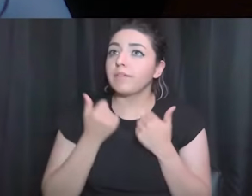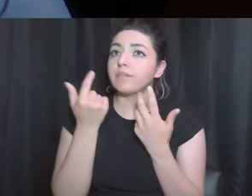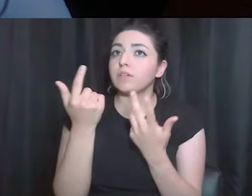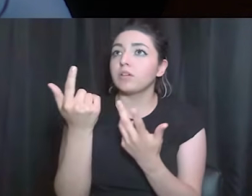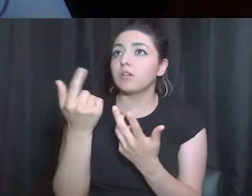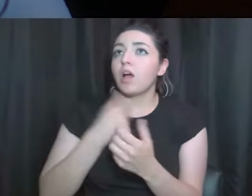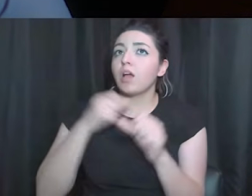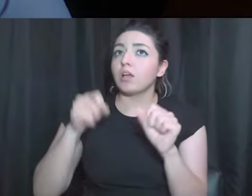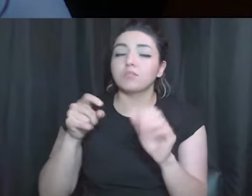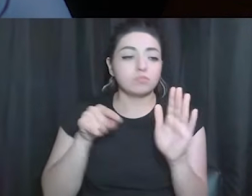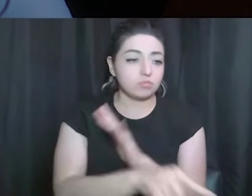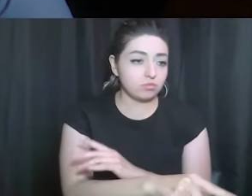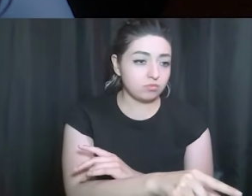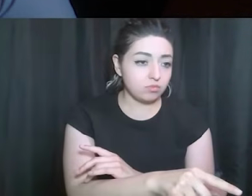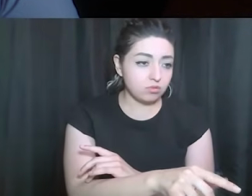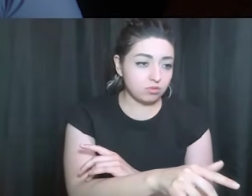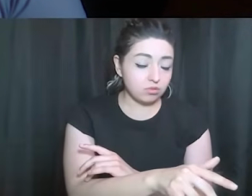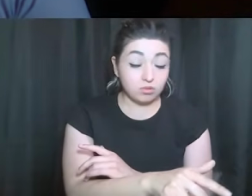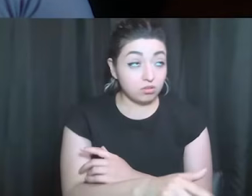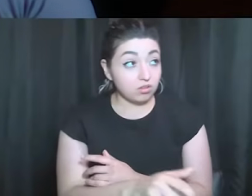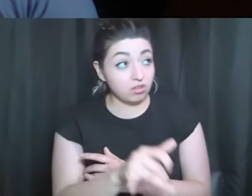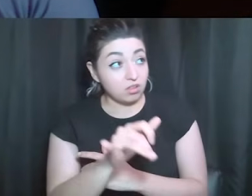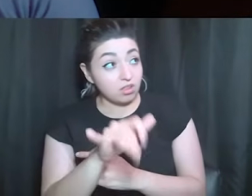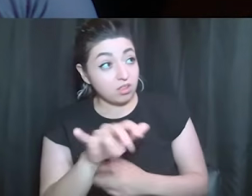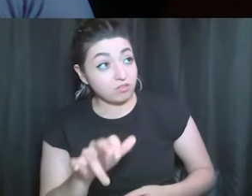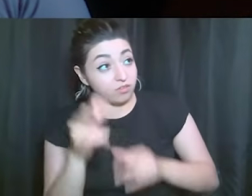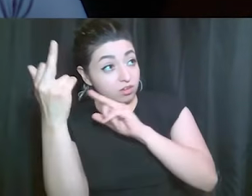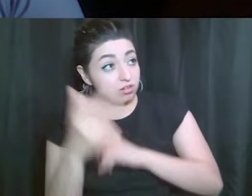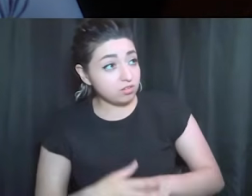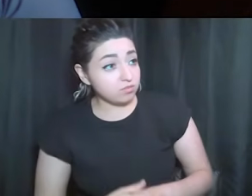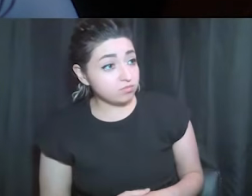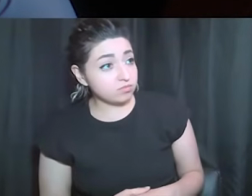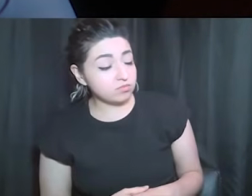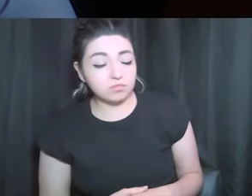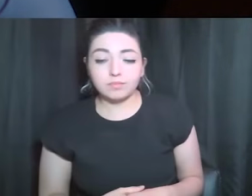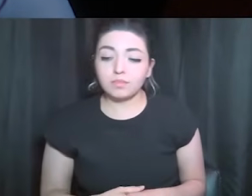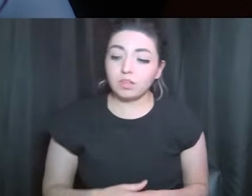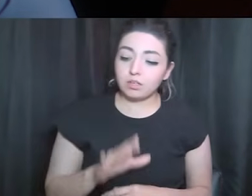where I was the one who tore him apart. Okay, yeah, that's pretty fucked up.